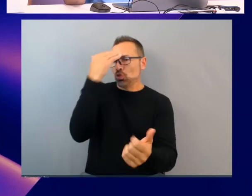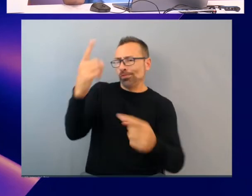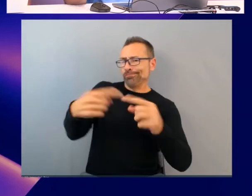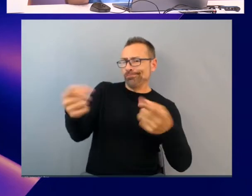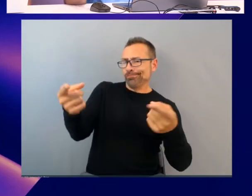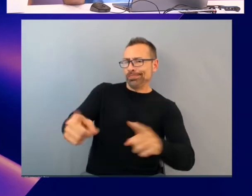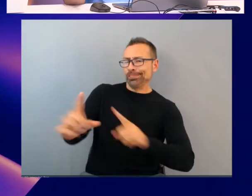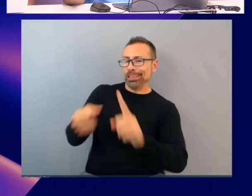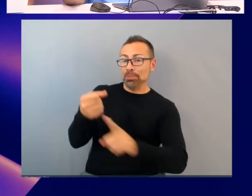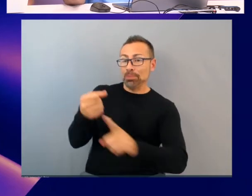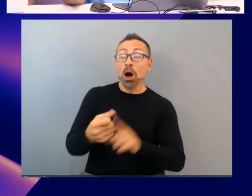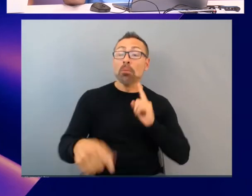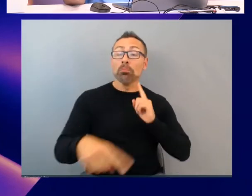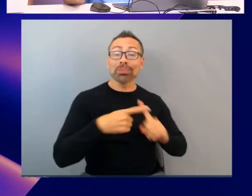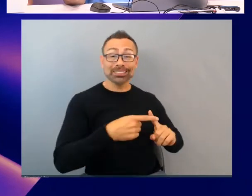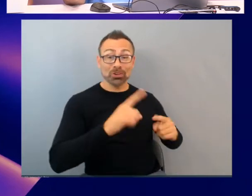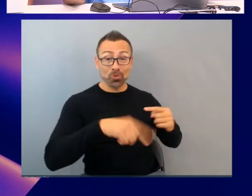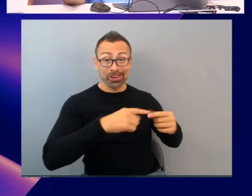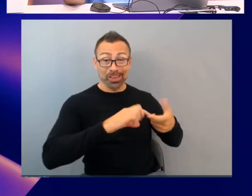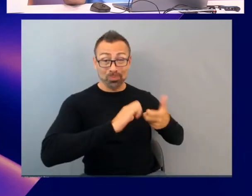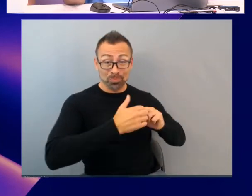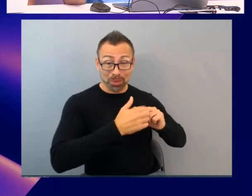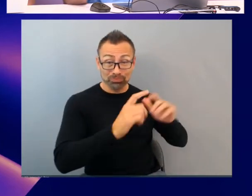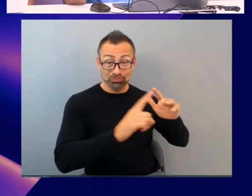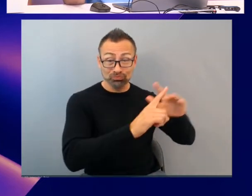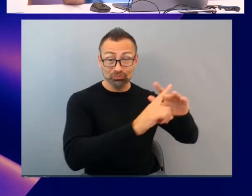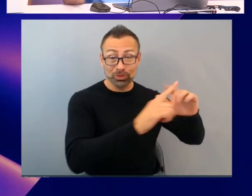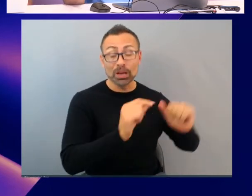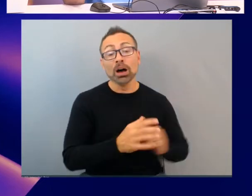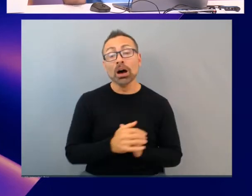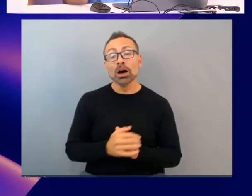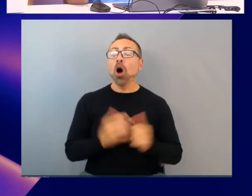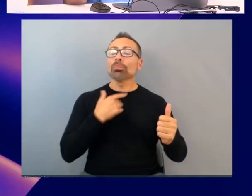That is where what we are going to do here, I'm going to use the Kinesis Data Generator.